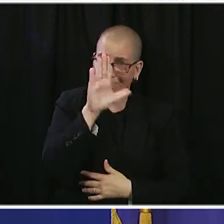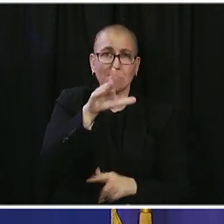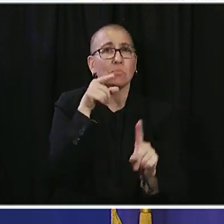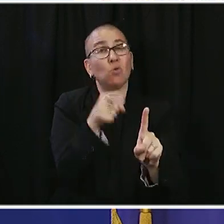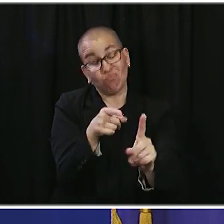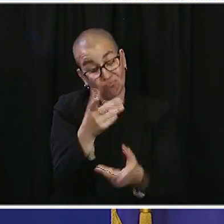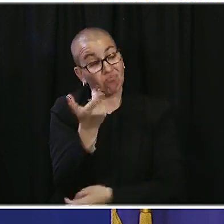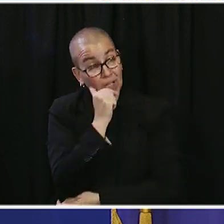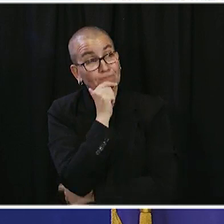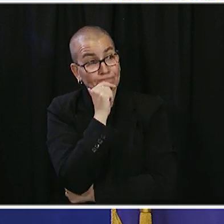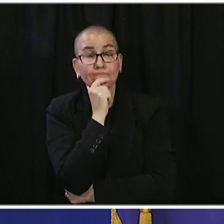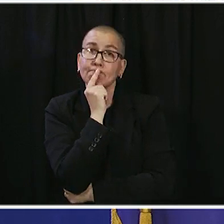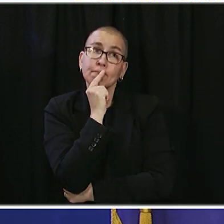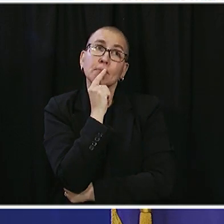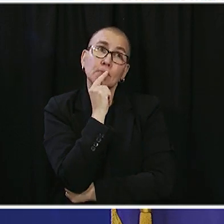AND I SAY THAT ABOUT ALL THE BUSINESSES, BUT I